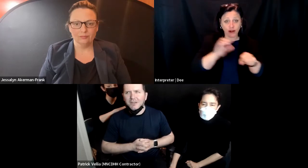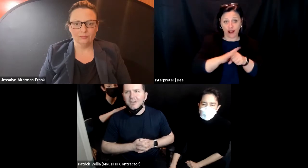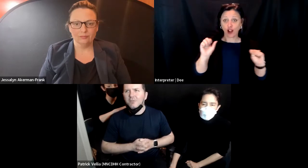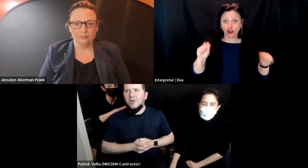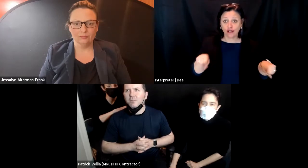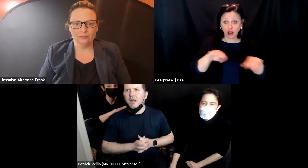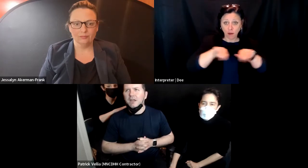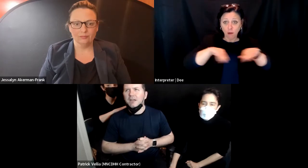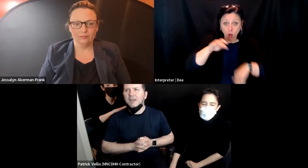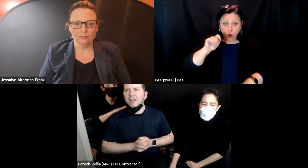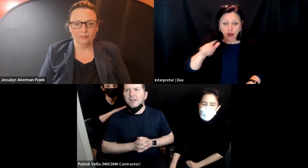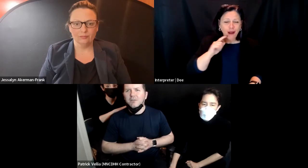So I can still understand speech from my family, my family signs, even in the pool without hearing aids, I could